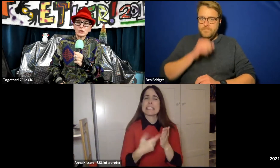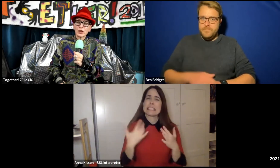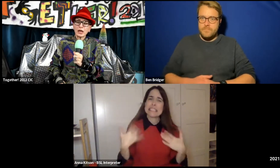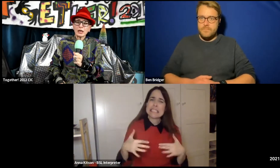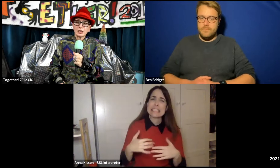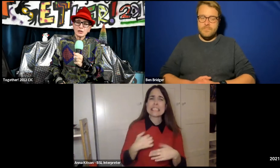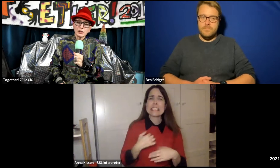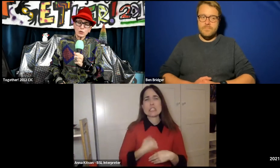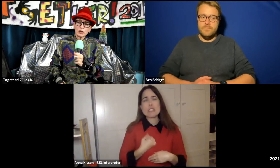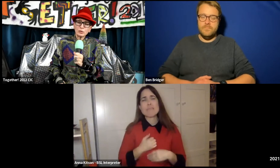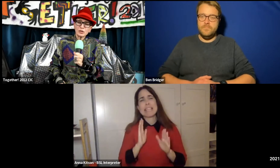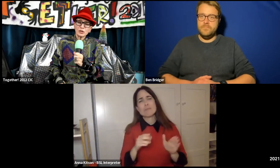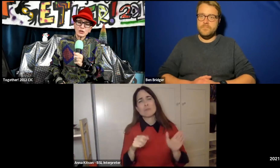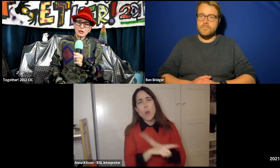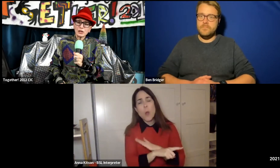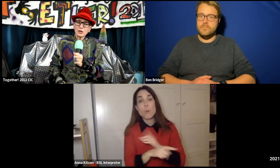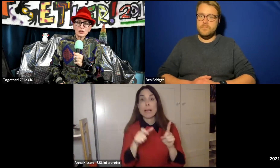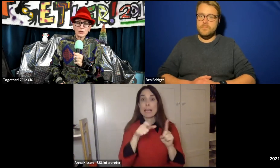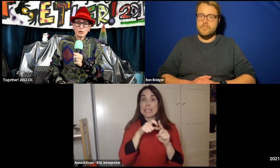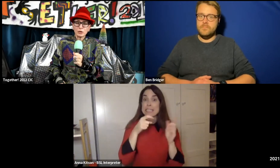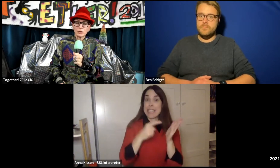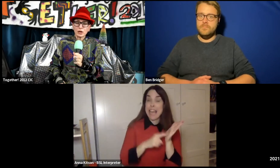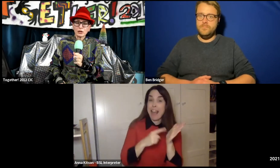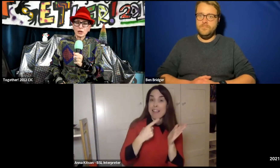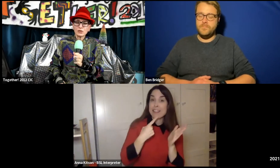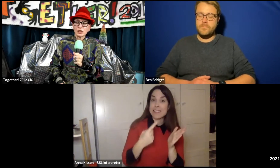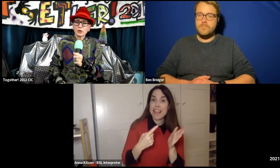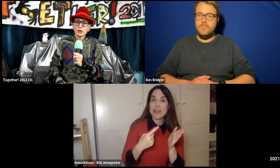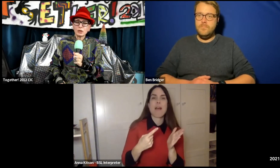that, DL Williams said, loved how her